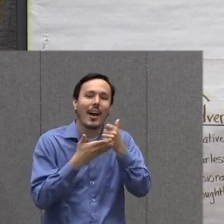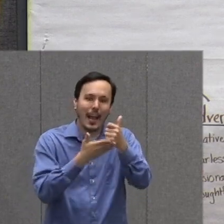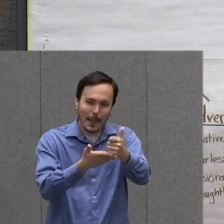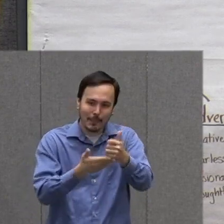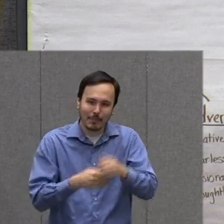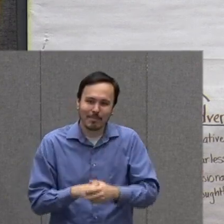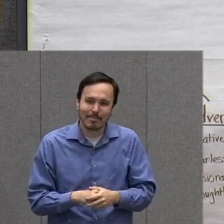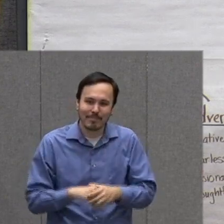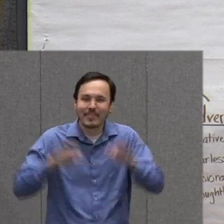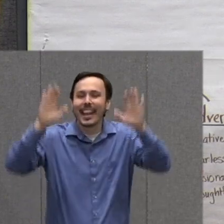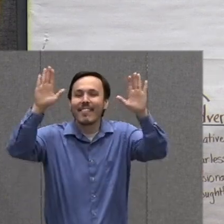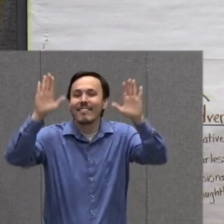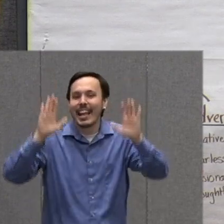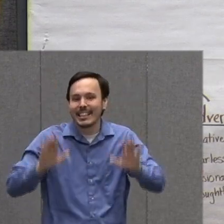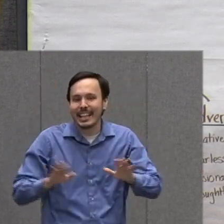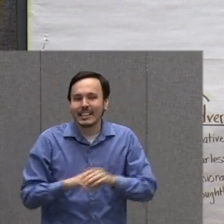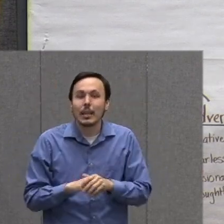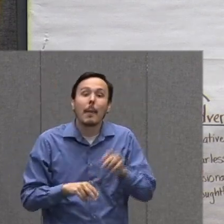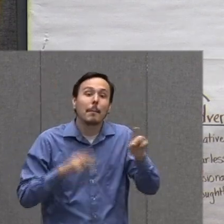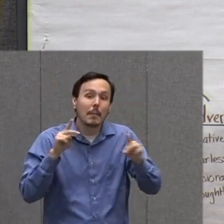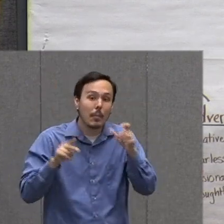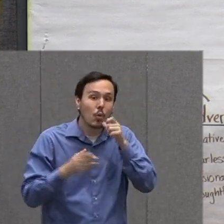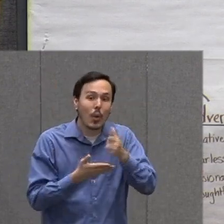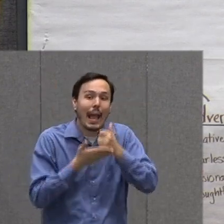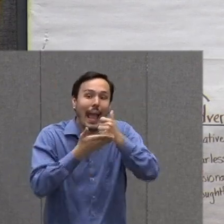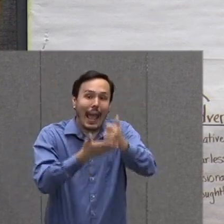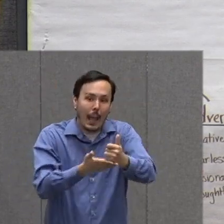Fantastic, they are people who help our community.